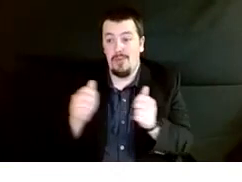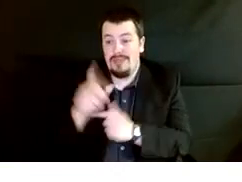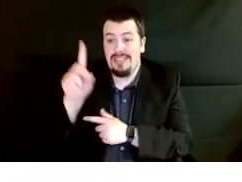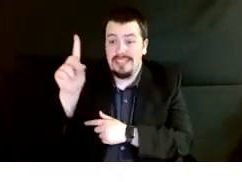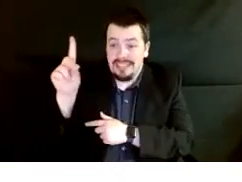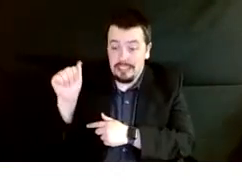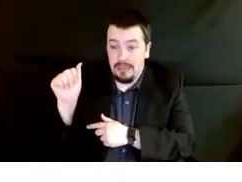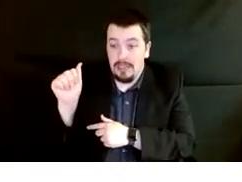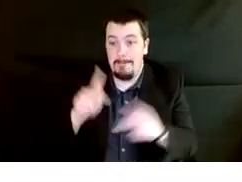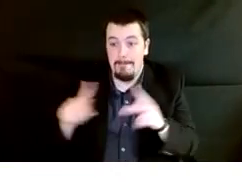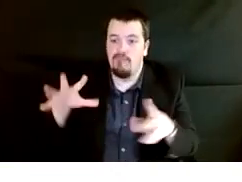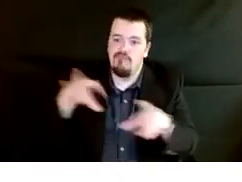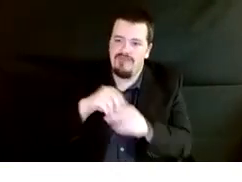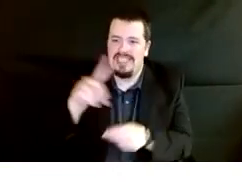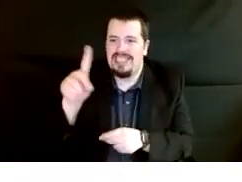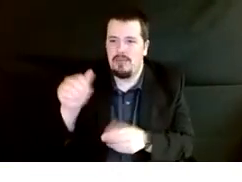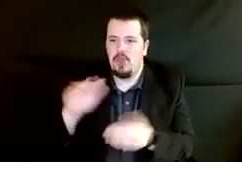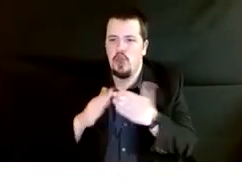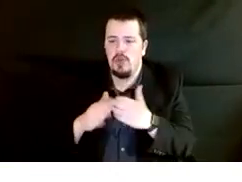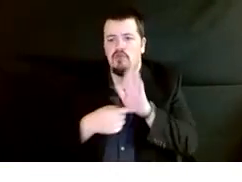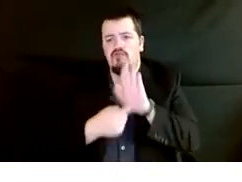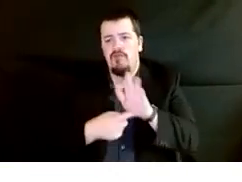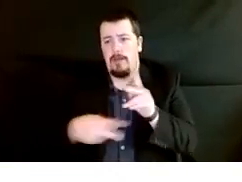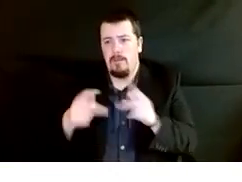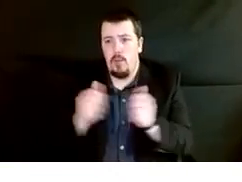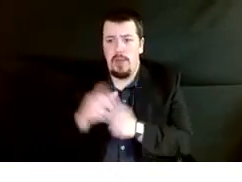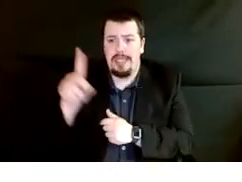in the disability community and that represent people with disabilities to be at the table